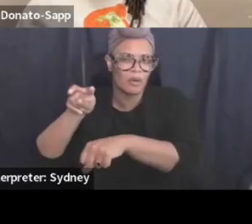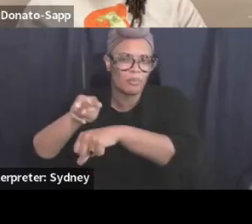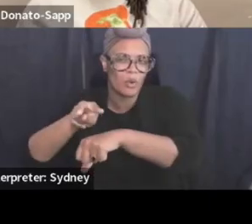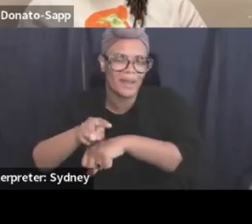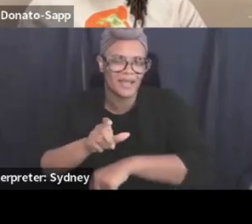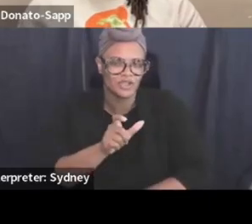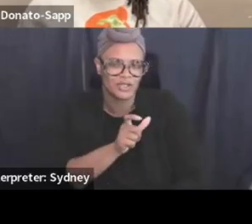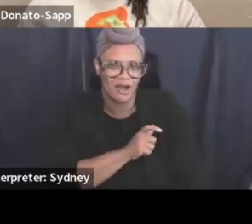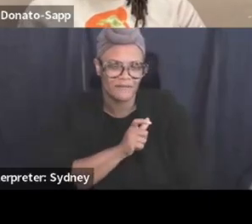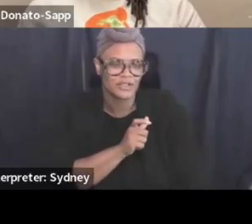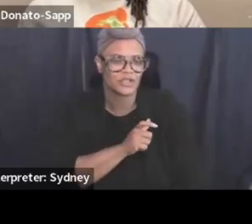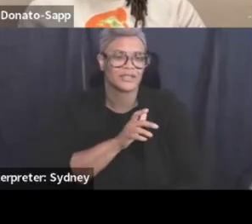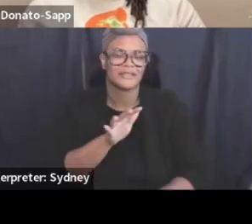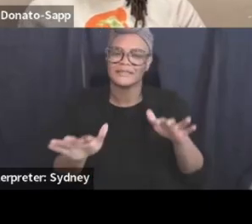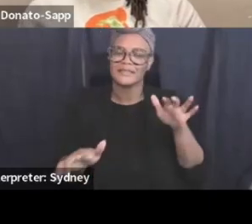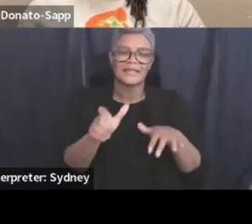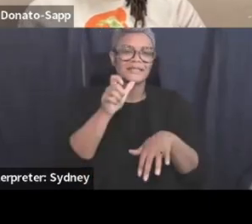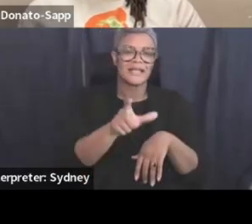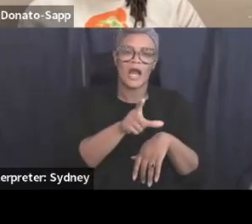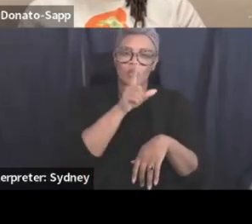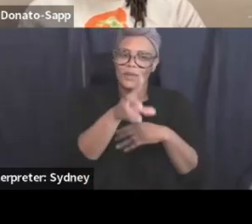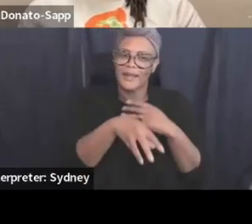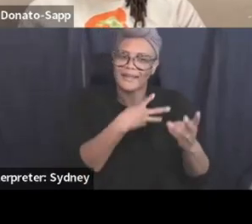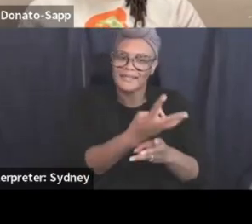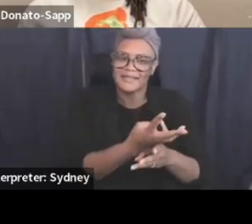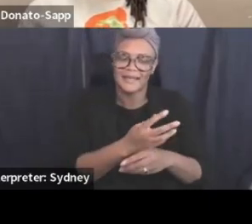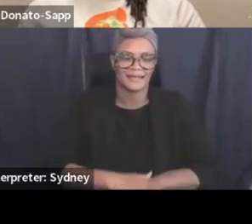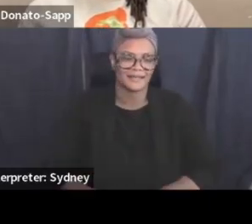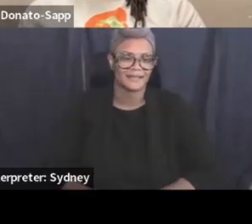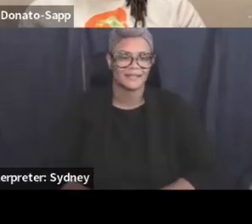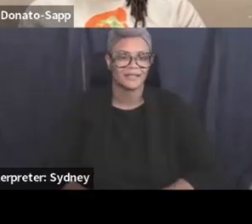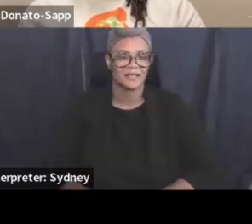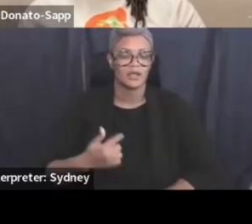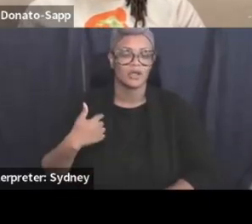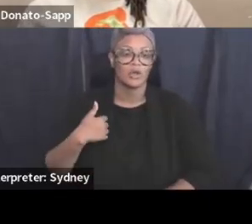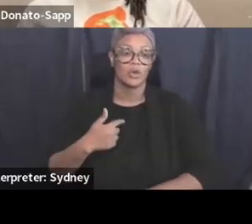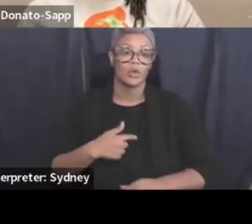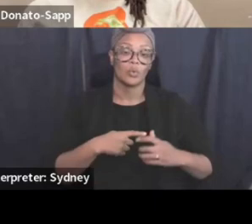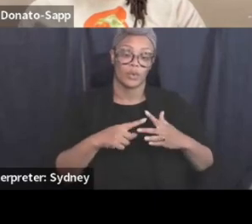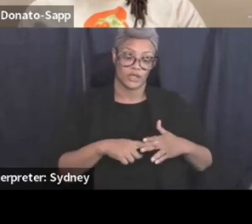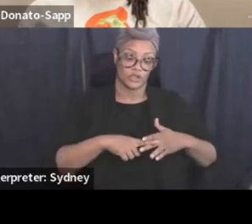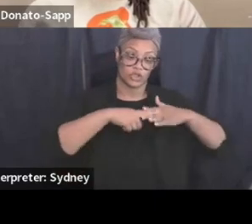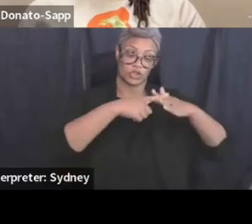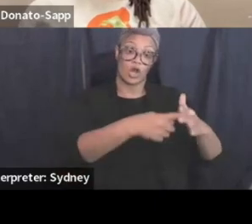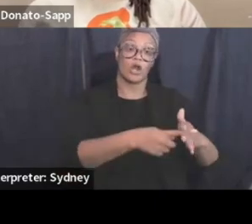or realistic. I also think that we've we started this off naming antilackness that is very present